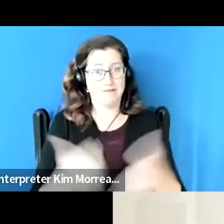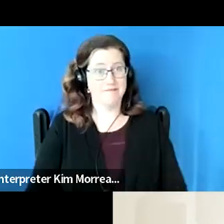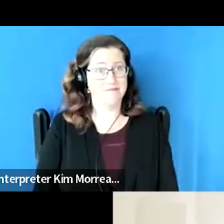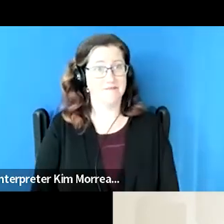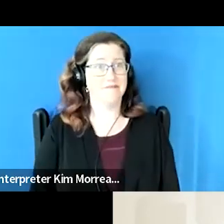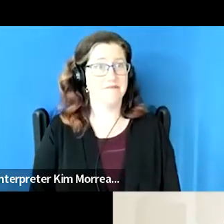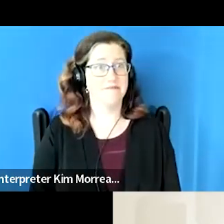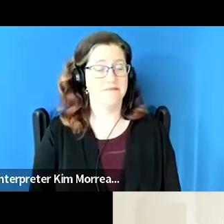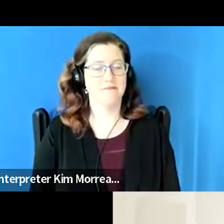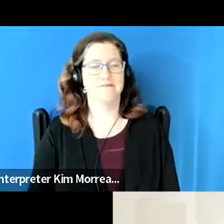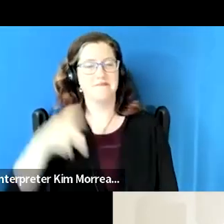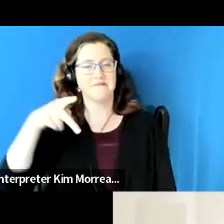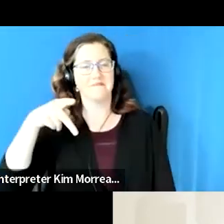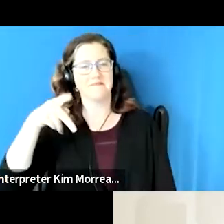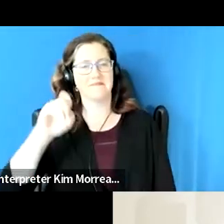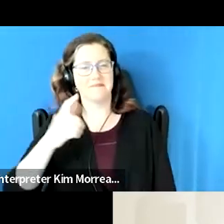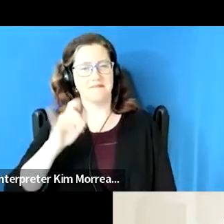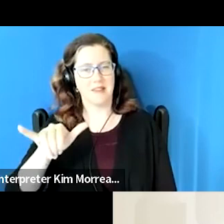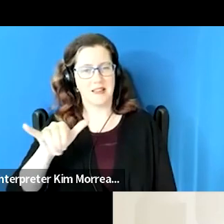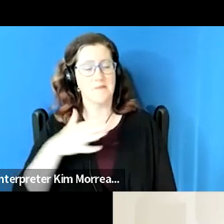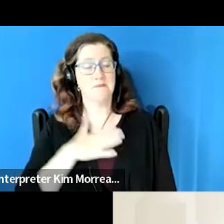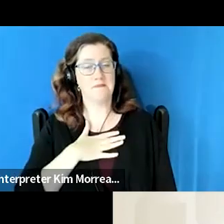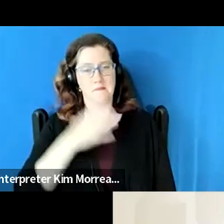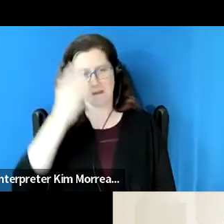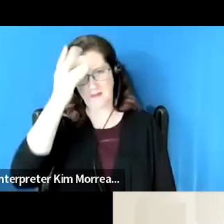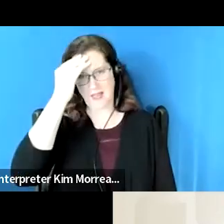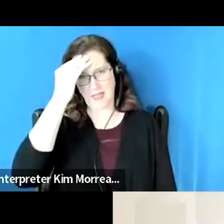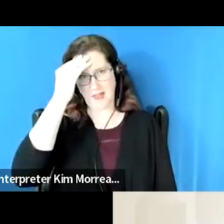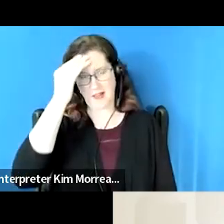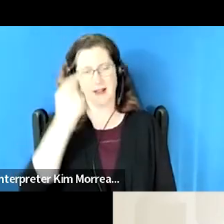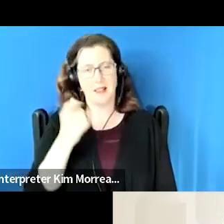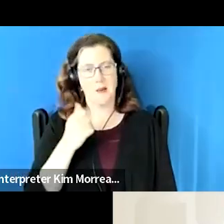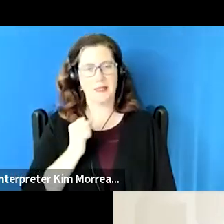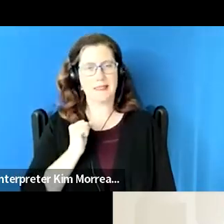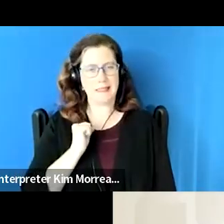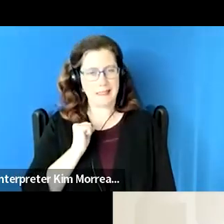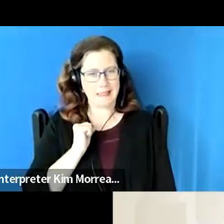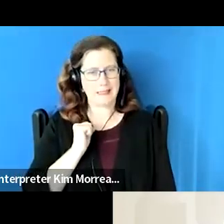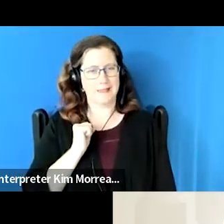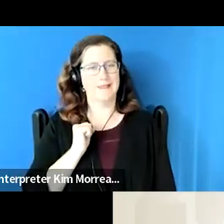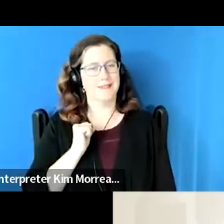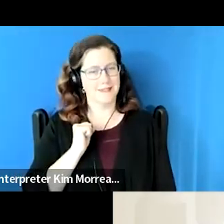Well, one of my thoughts was I was kind of like, Ugh, it's hard I'll just say it's hard,